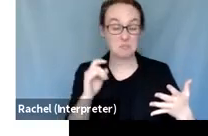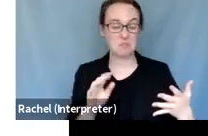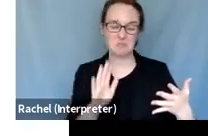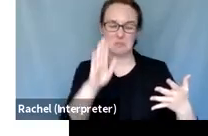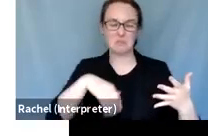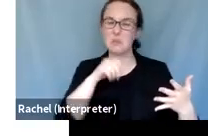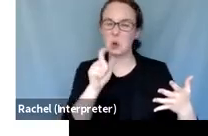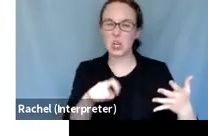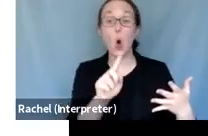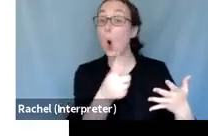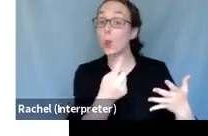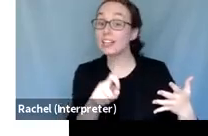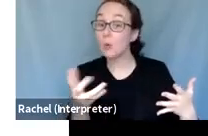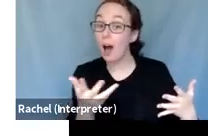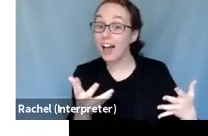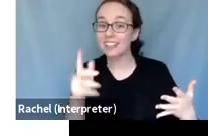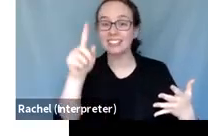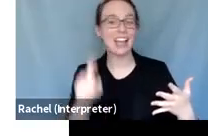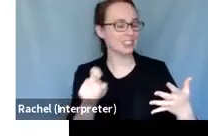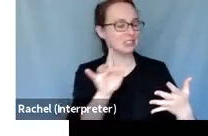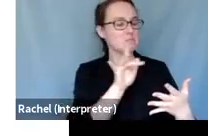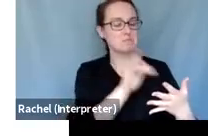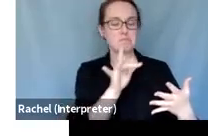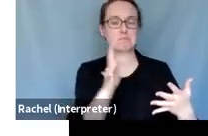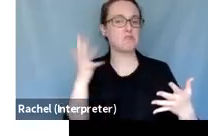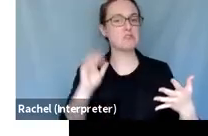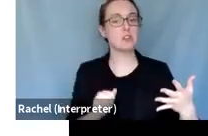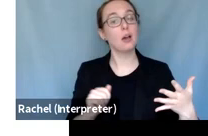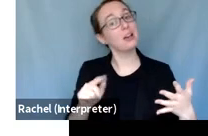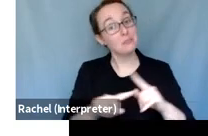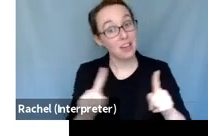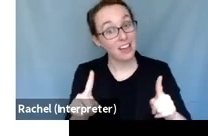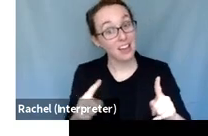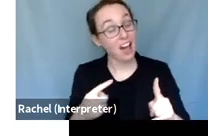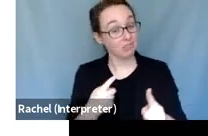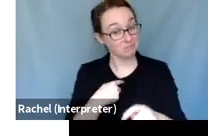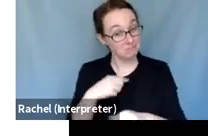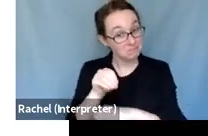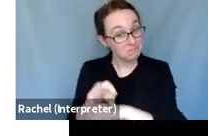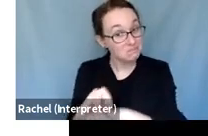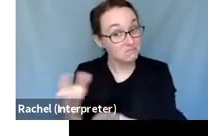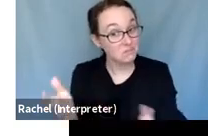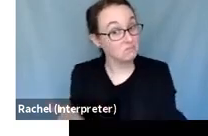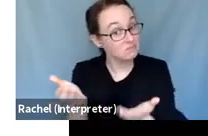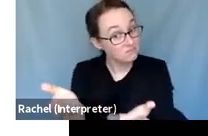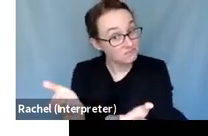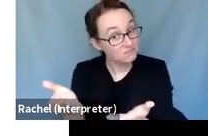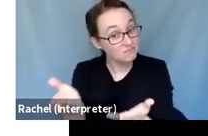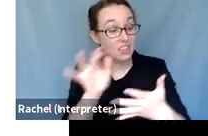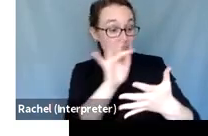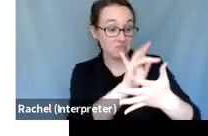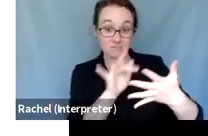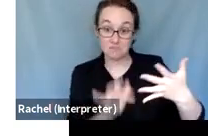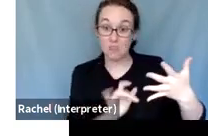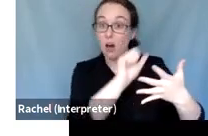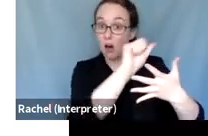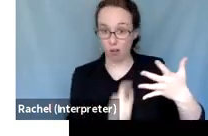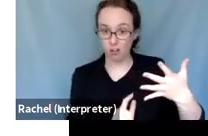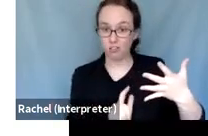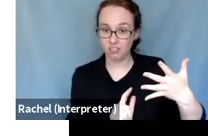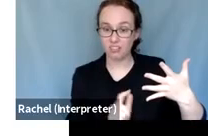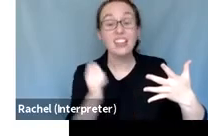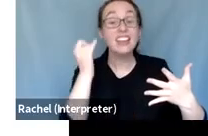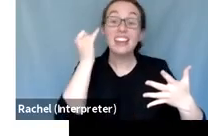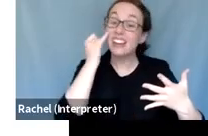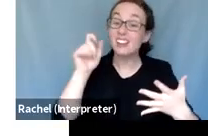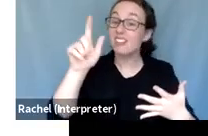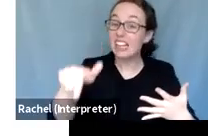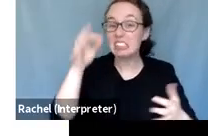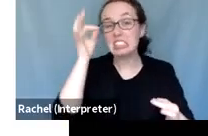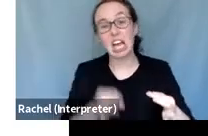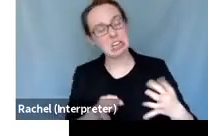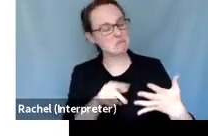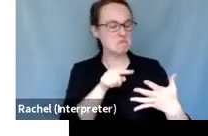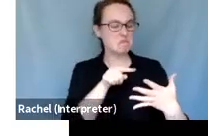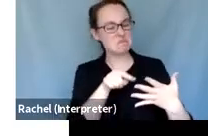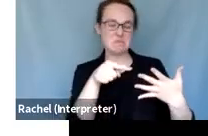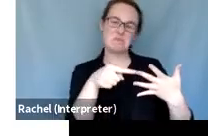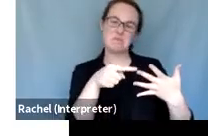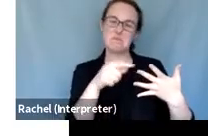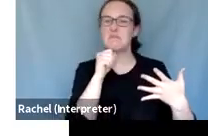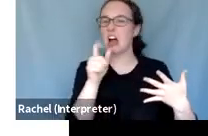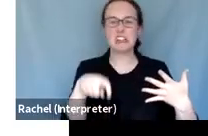Sage Talbot: And my advice would be to check all of them. So the teacher has them at the beginning of the semester. And then if you decide not to use one that's your right to not use one, but if you don't click